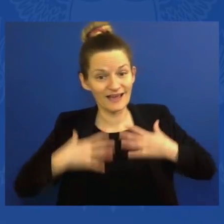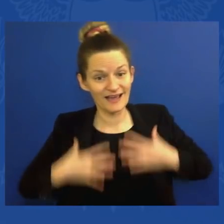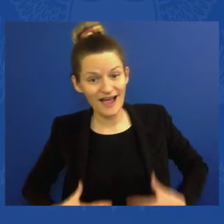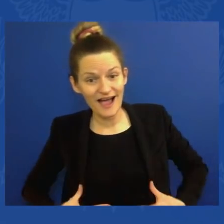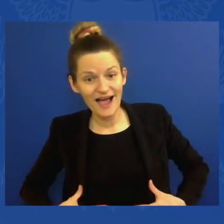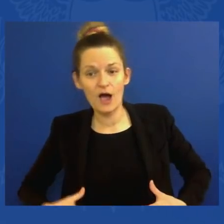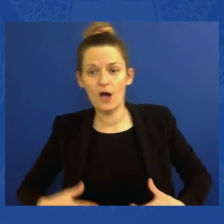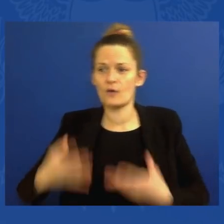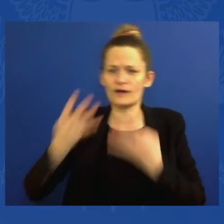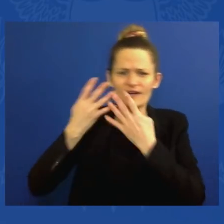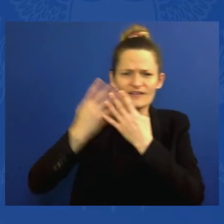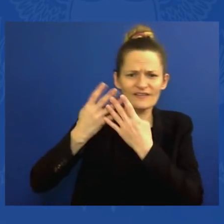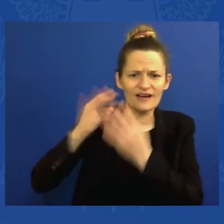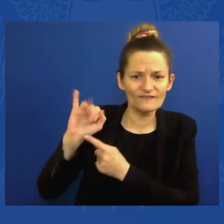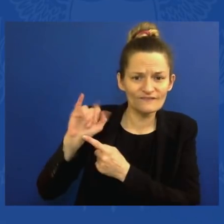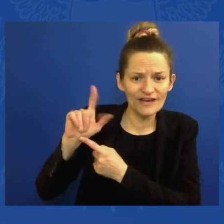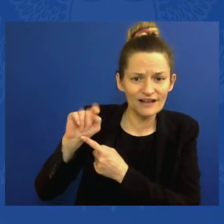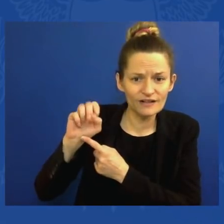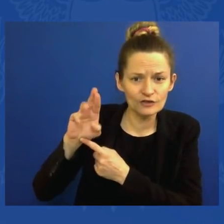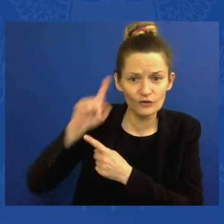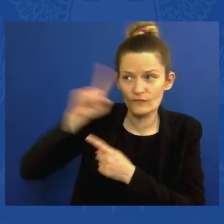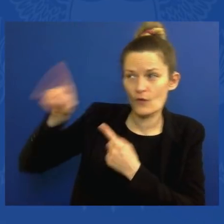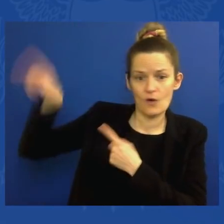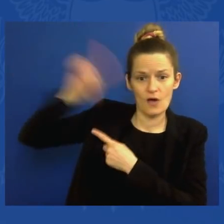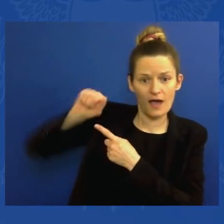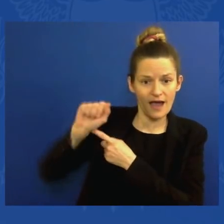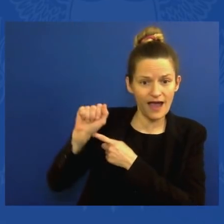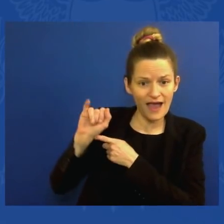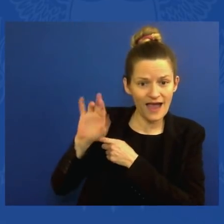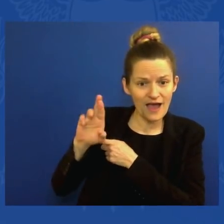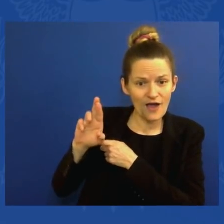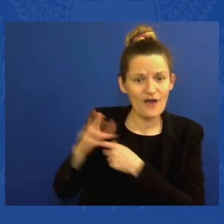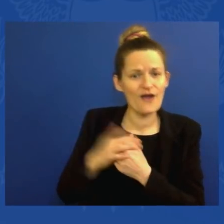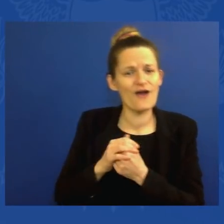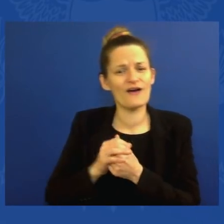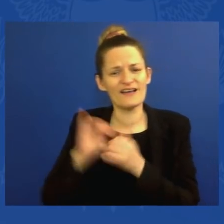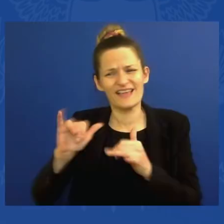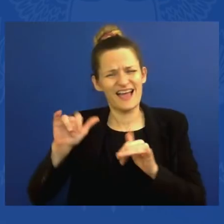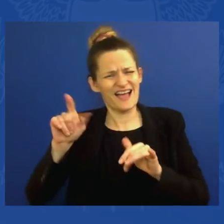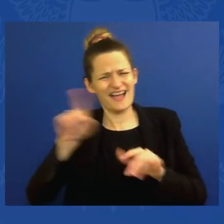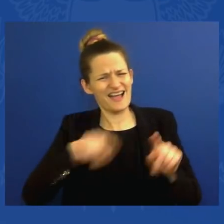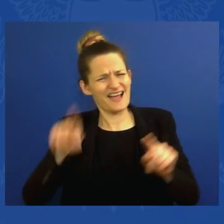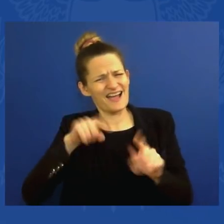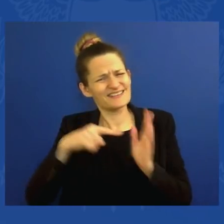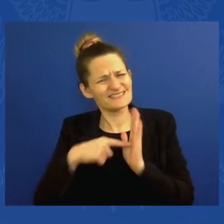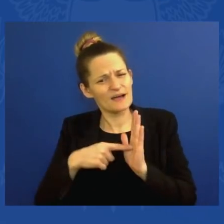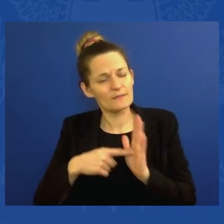So, we're creating a new "price preference." What this means is that if we're identifying some product